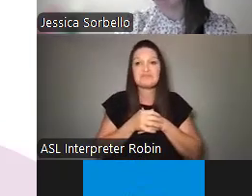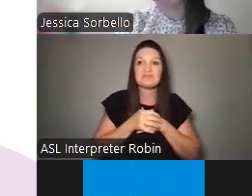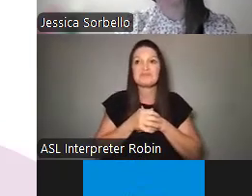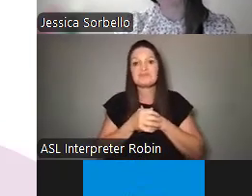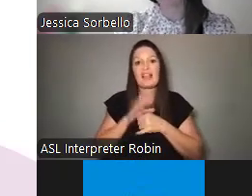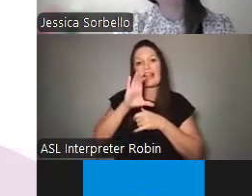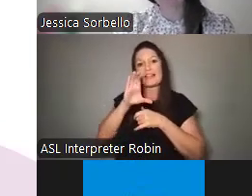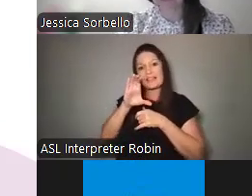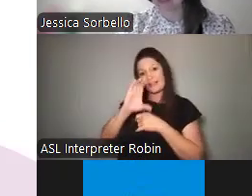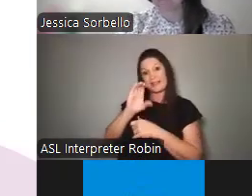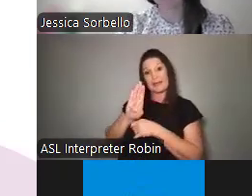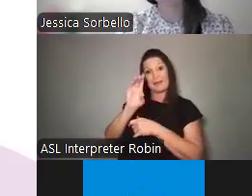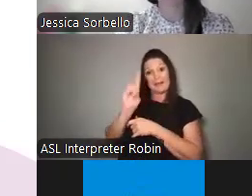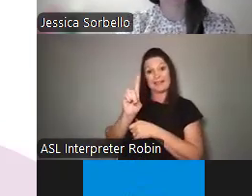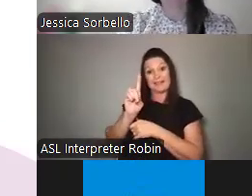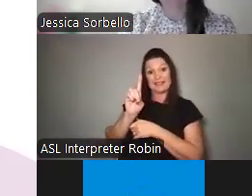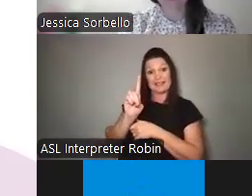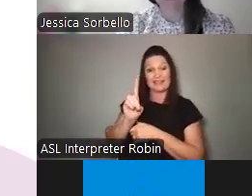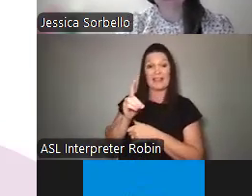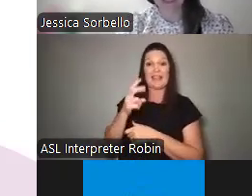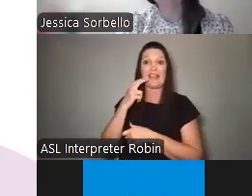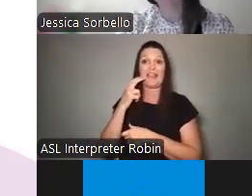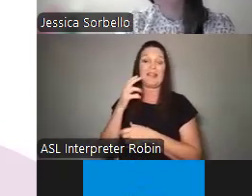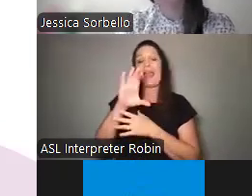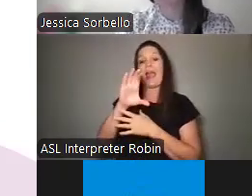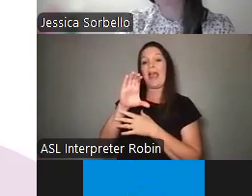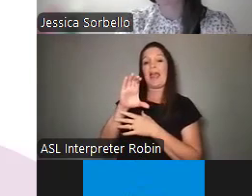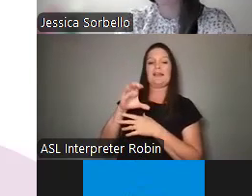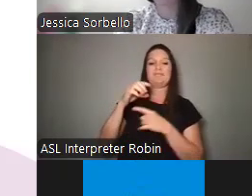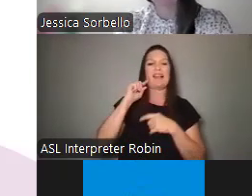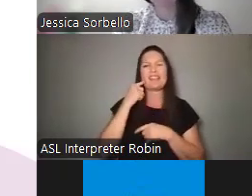. Where is it stored? They look like gummies because they